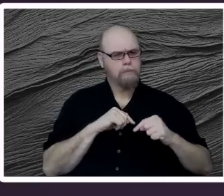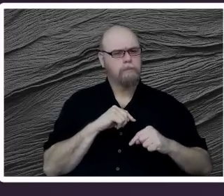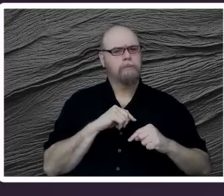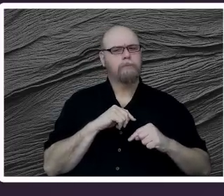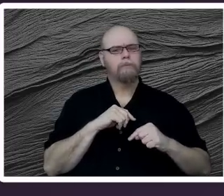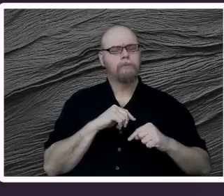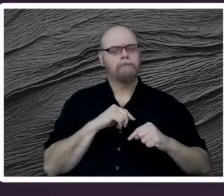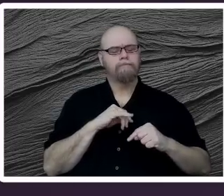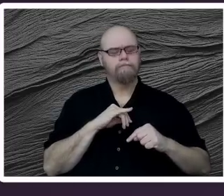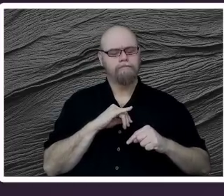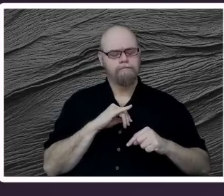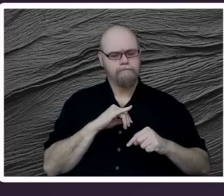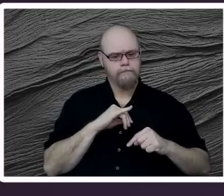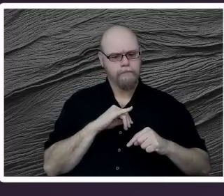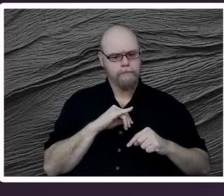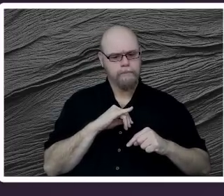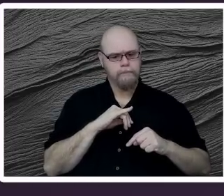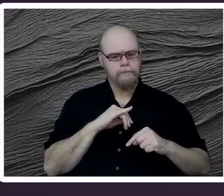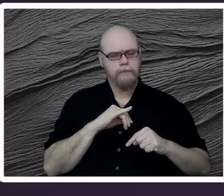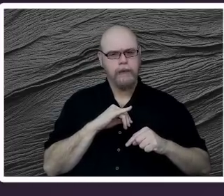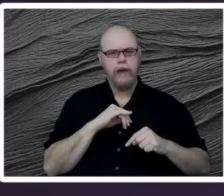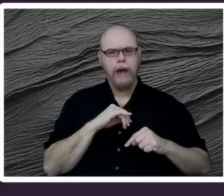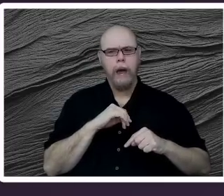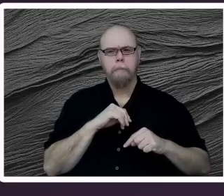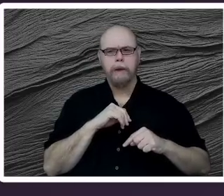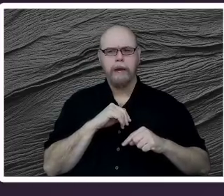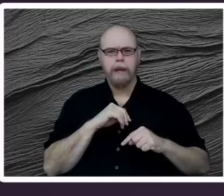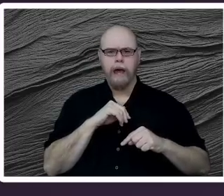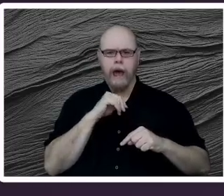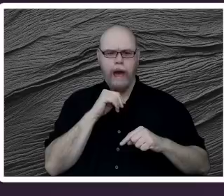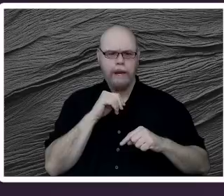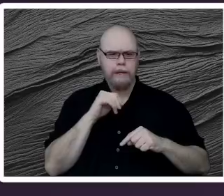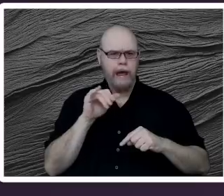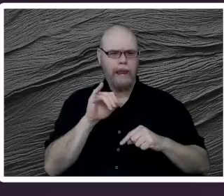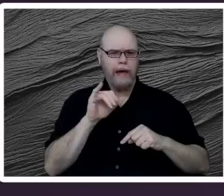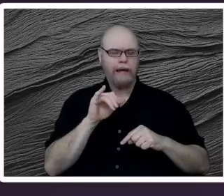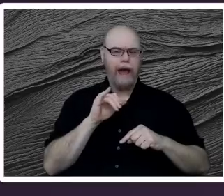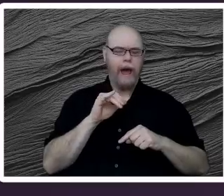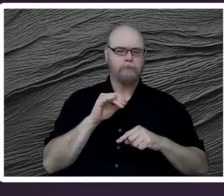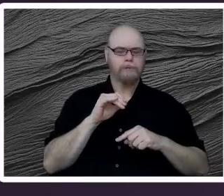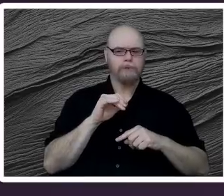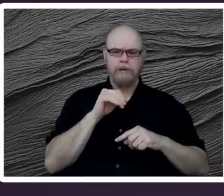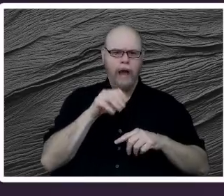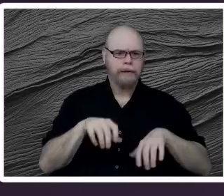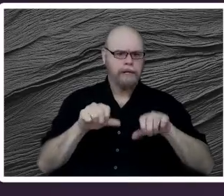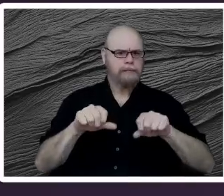point that I wasn't going to take action. So, it happened that the same time that this